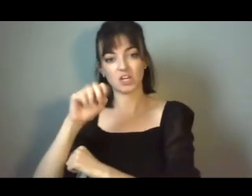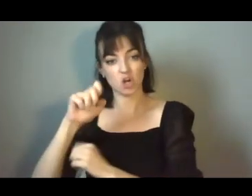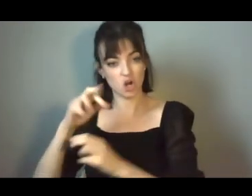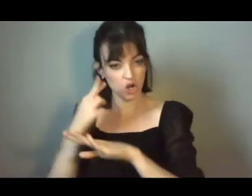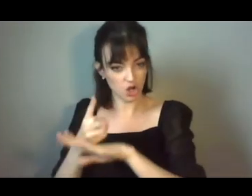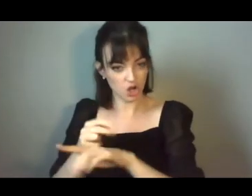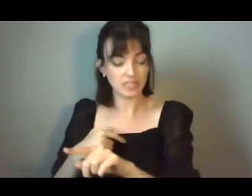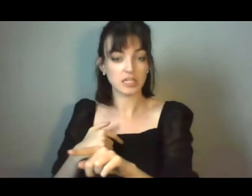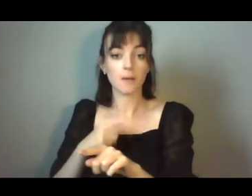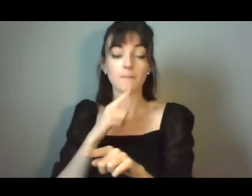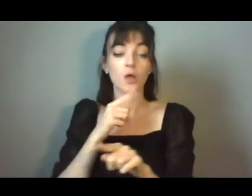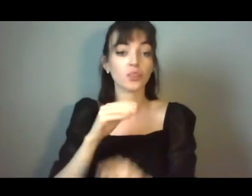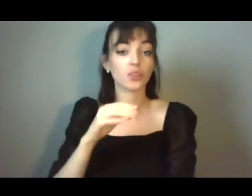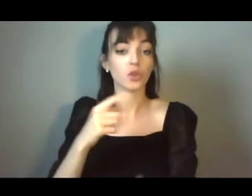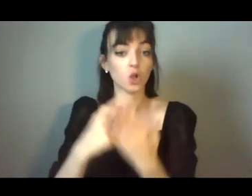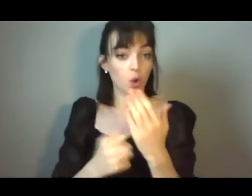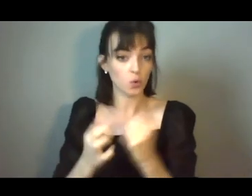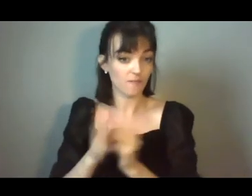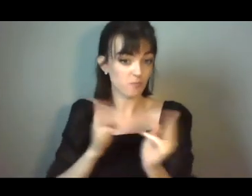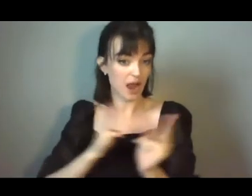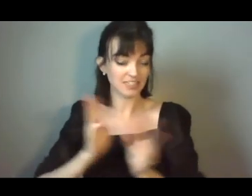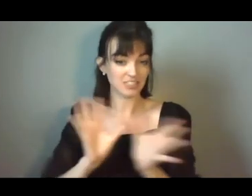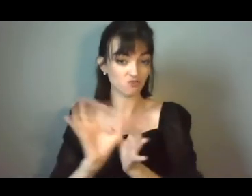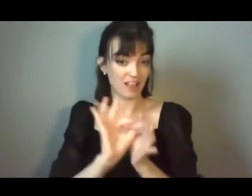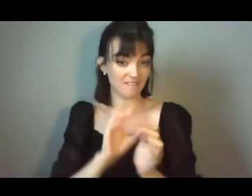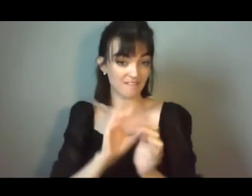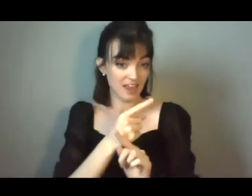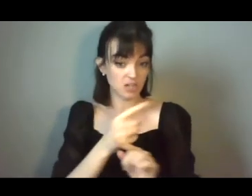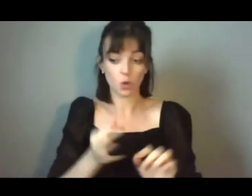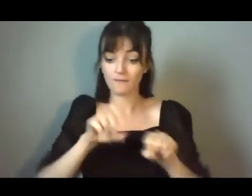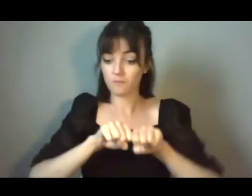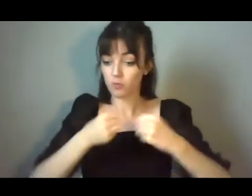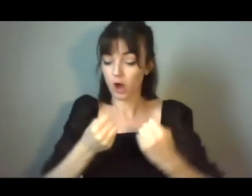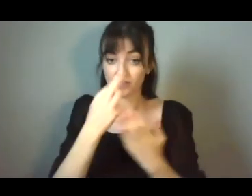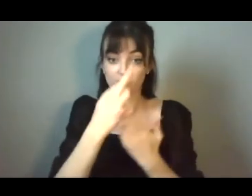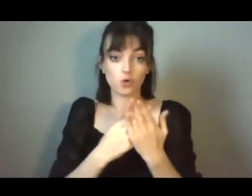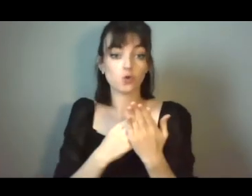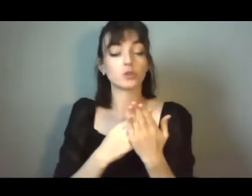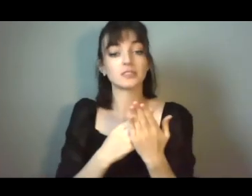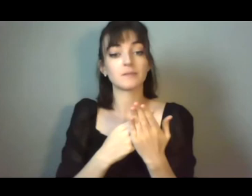of practice can be of relevance there. So that a breach of the code of practice can be introduced